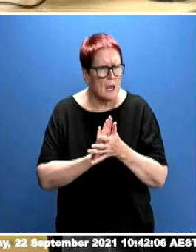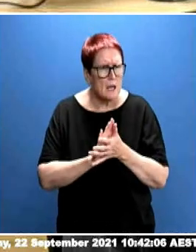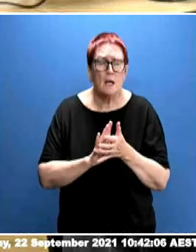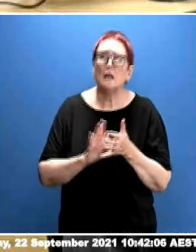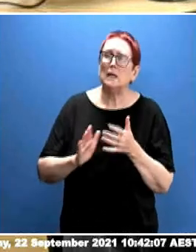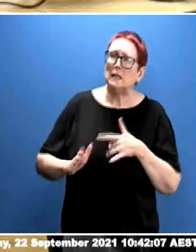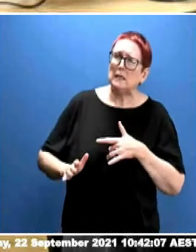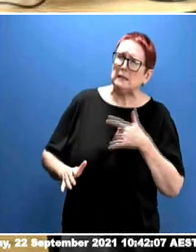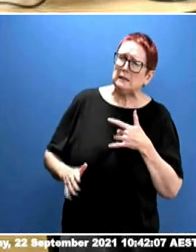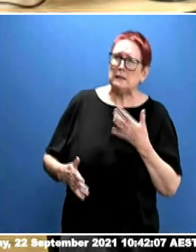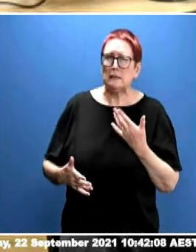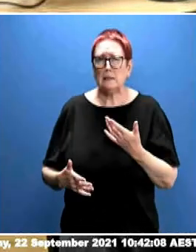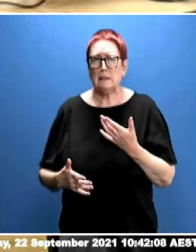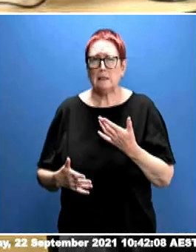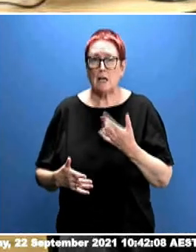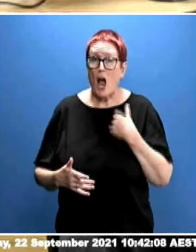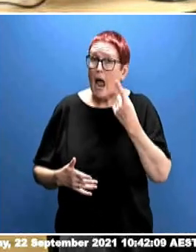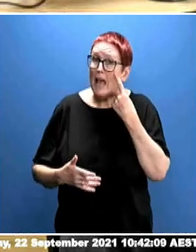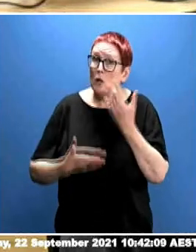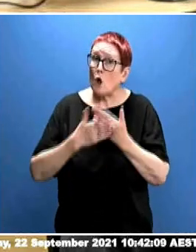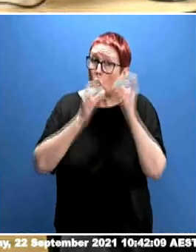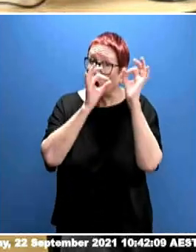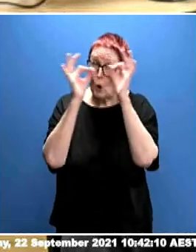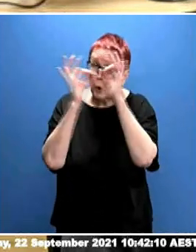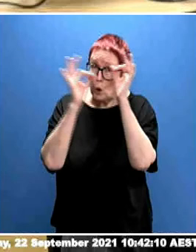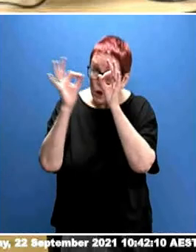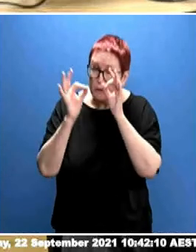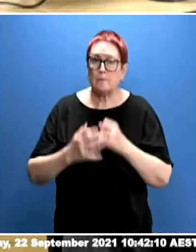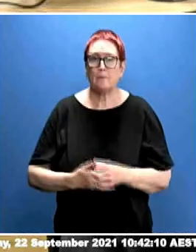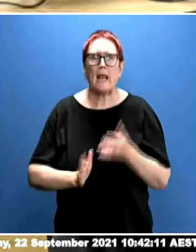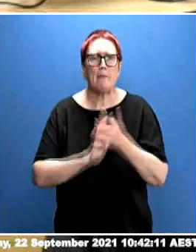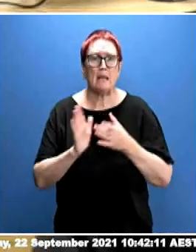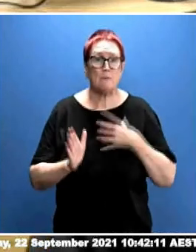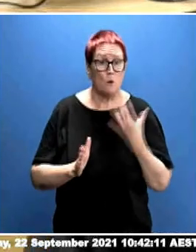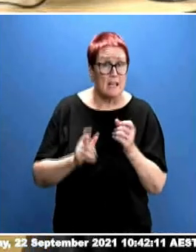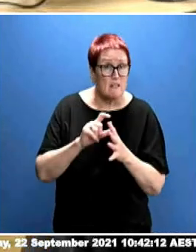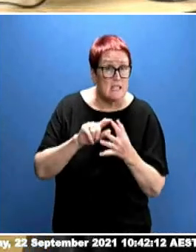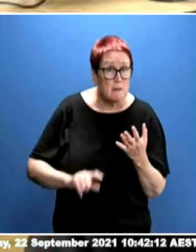I Googled it, it's a disability that she's not going to get better.